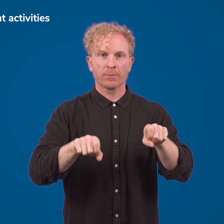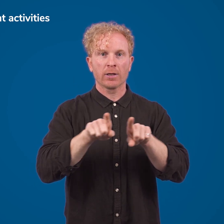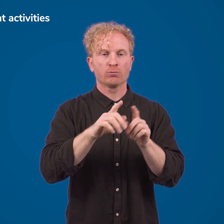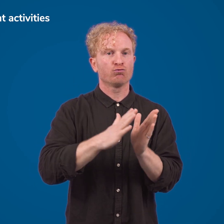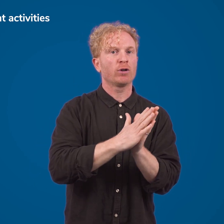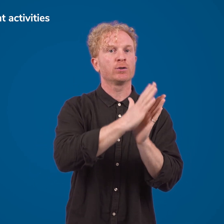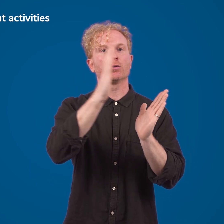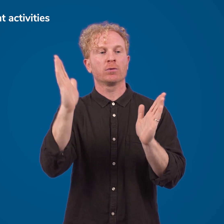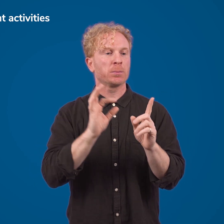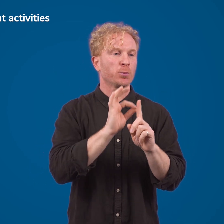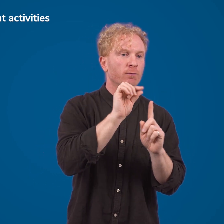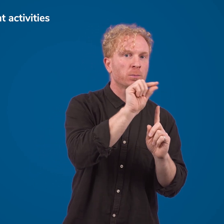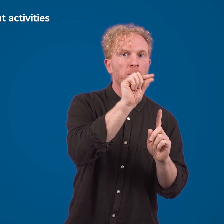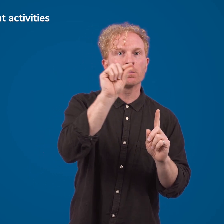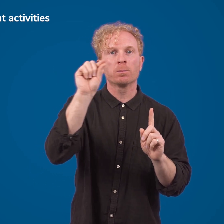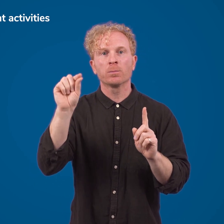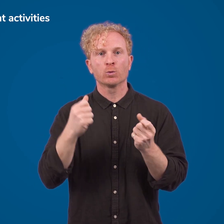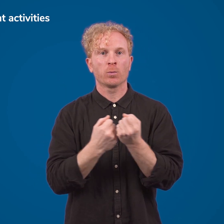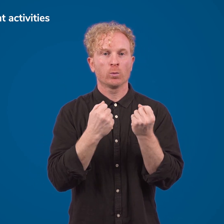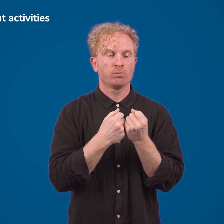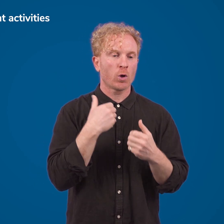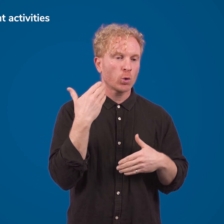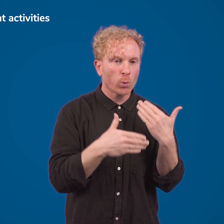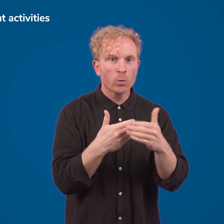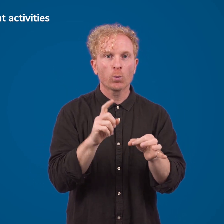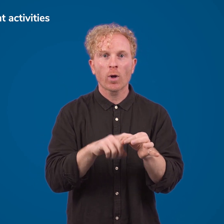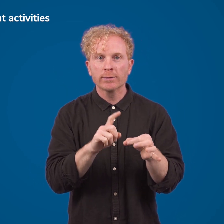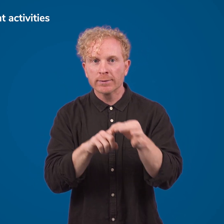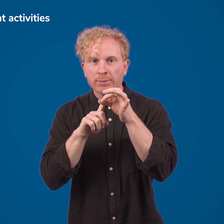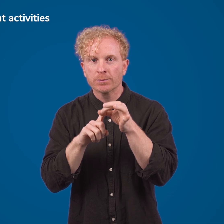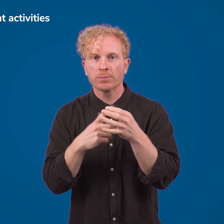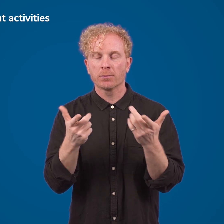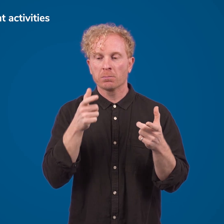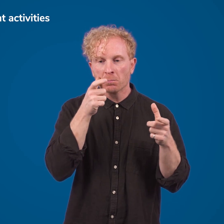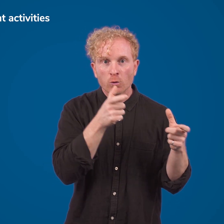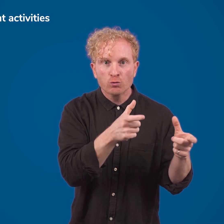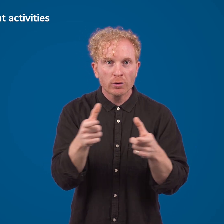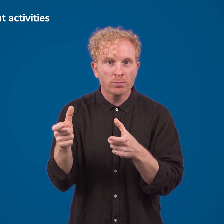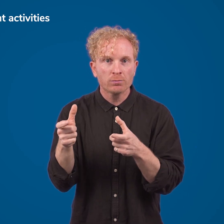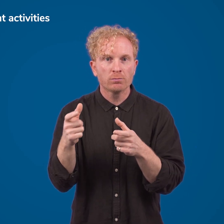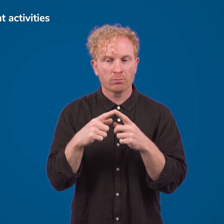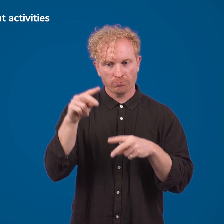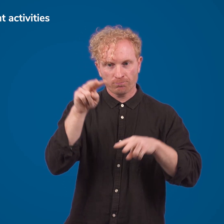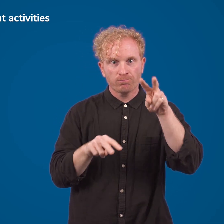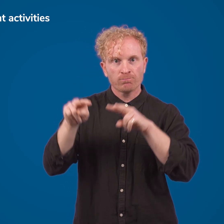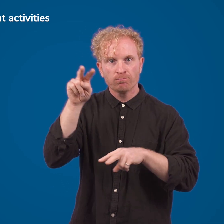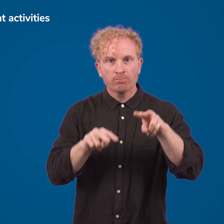and a range of other improvements to support ongoing quality, monitoring, and evaluation